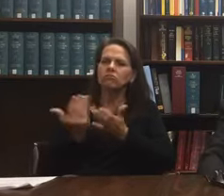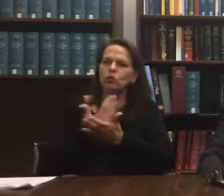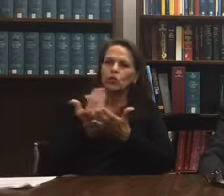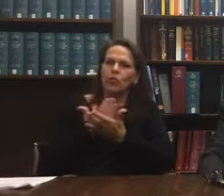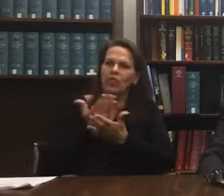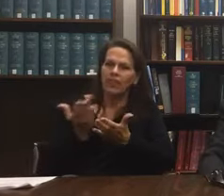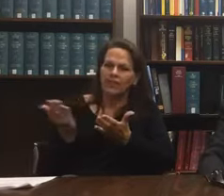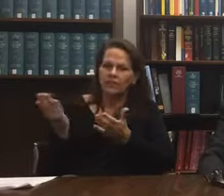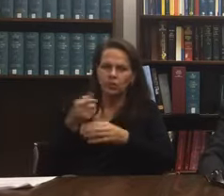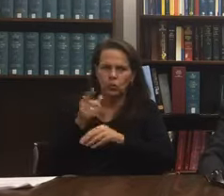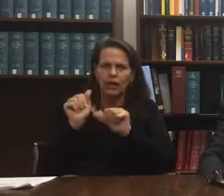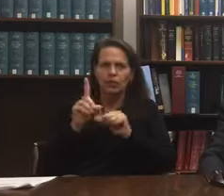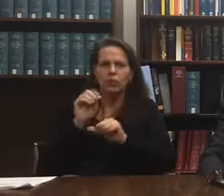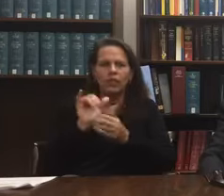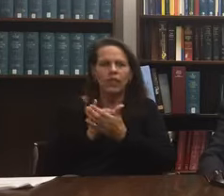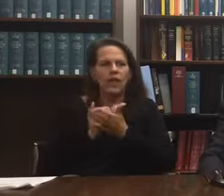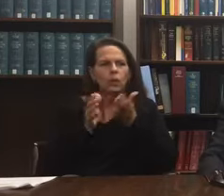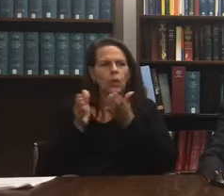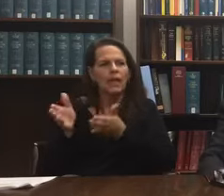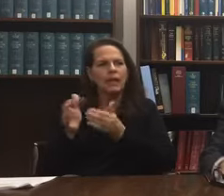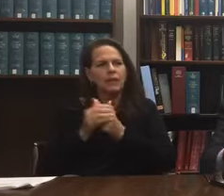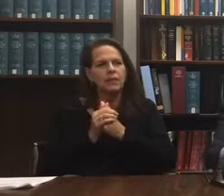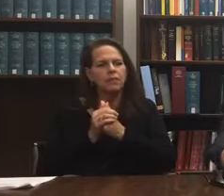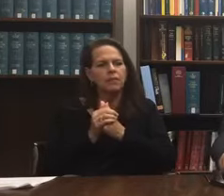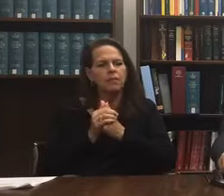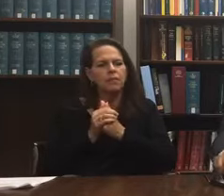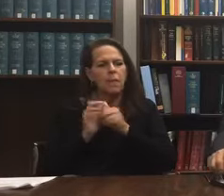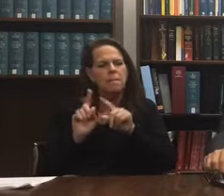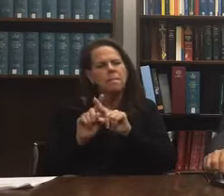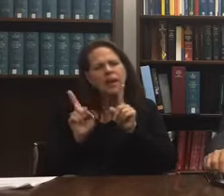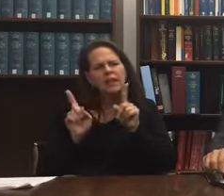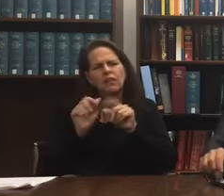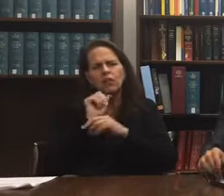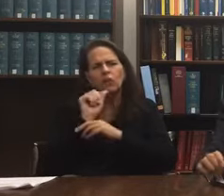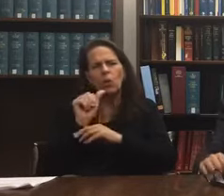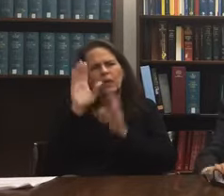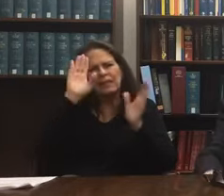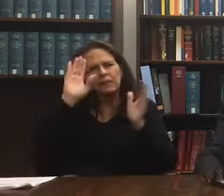that you could do it that way but so don't don't expect a hearing decision